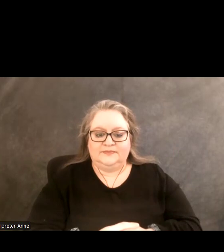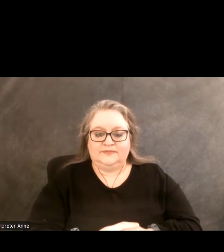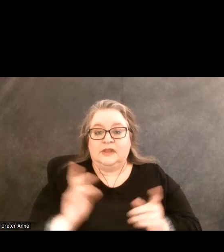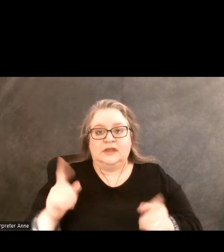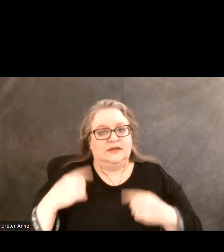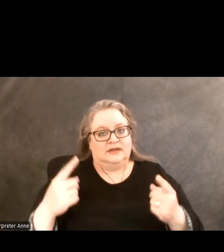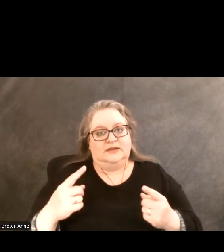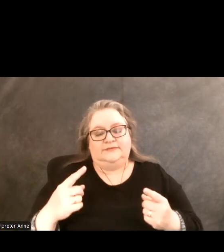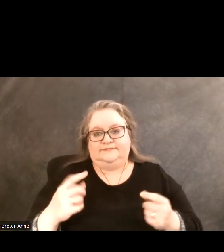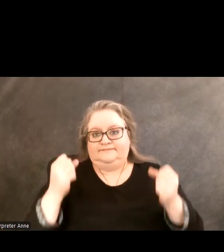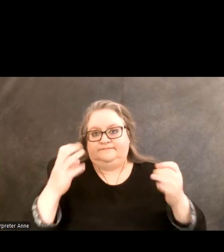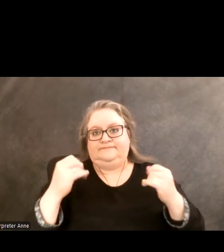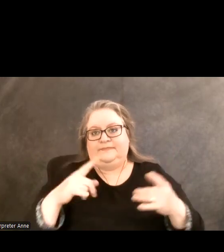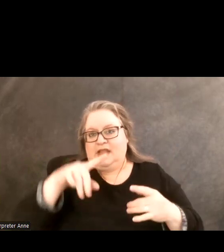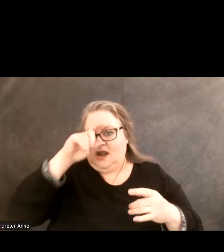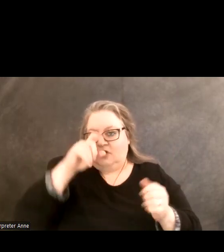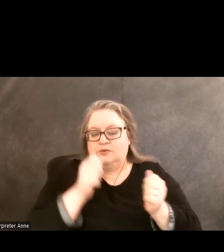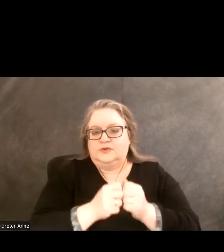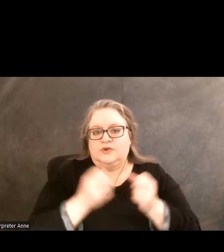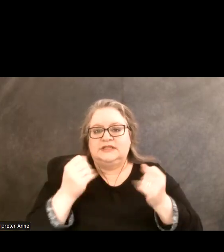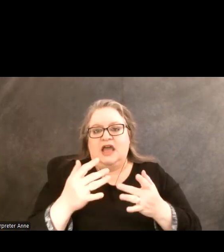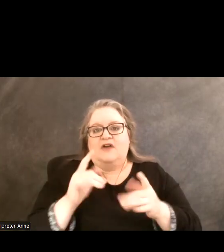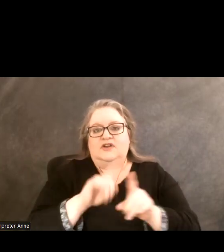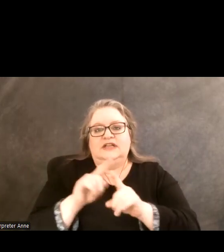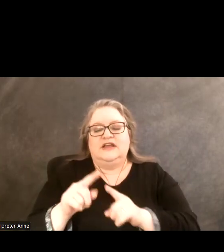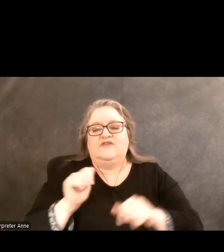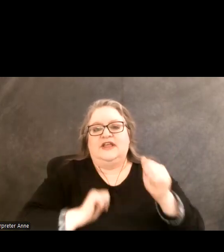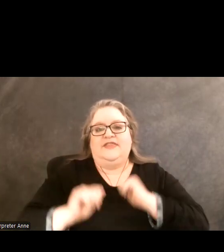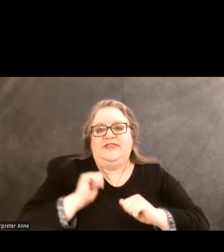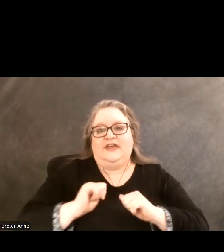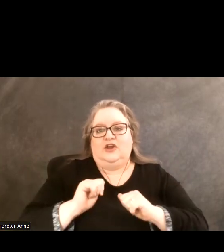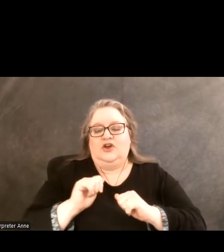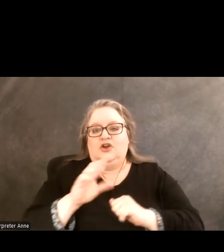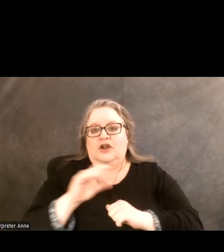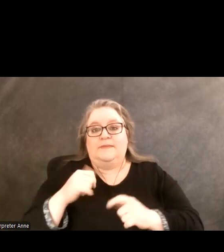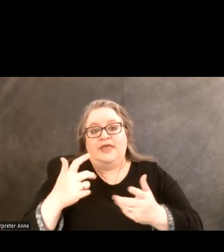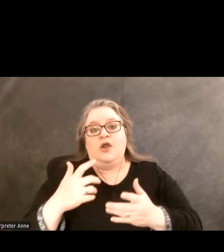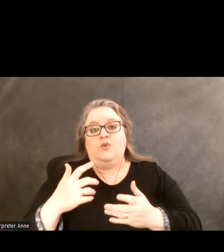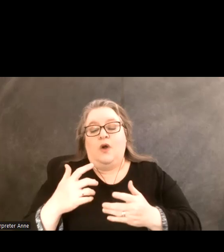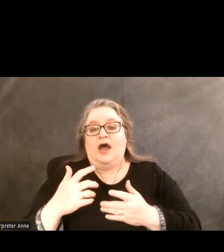conundrums with several different theater companies where they wanted to cast me in something and I was like, well,